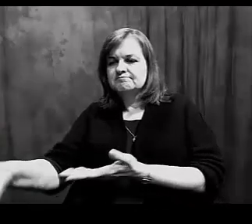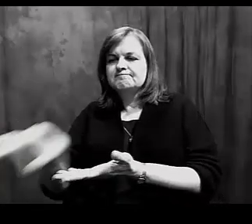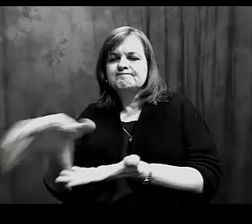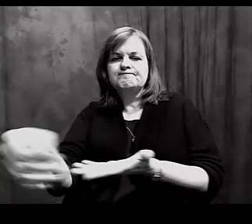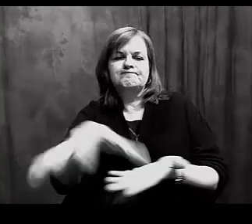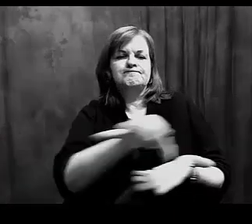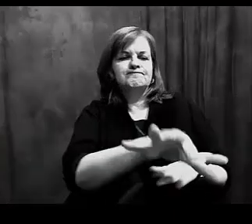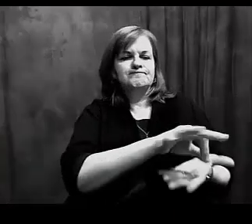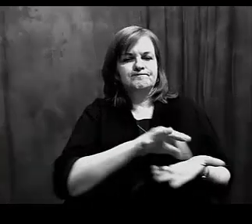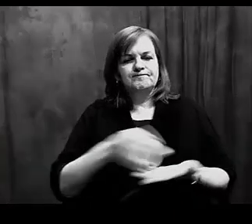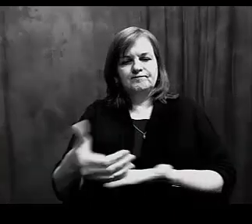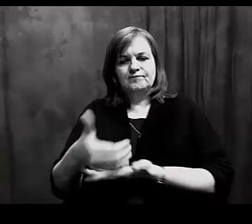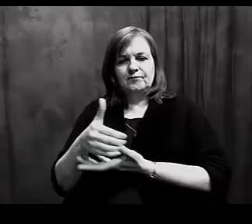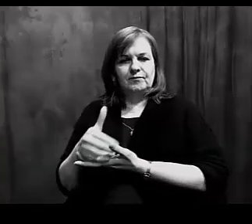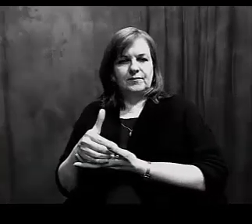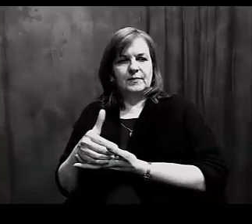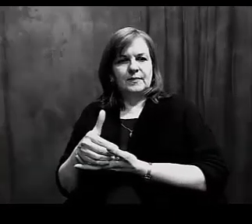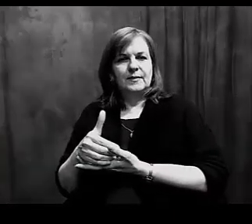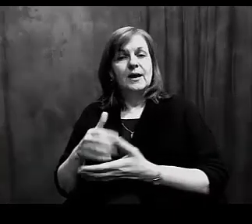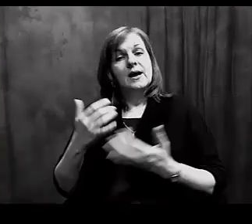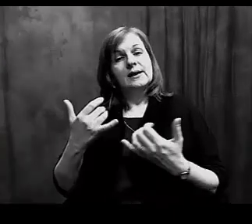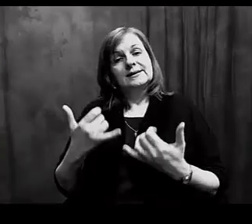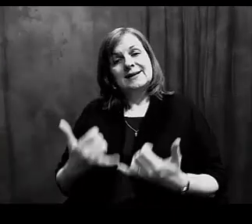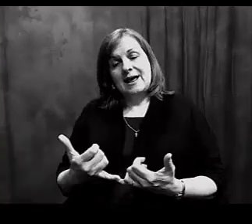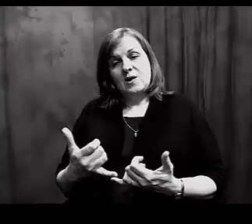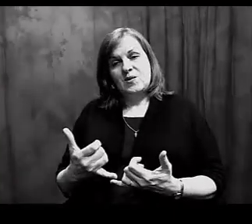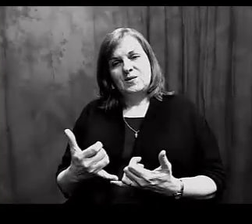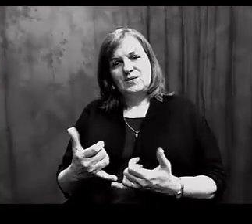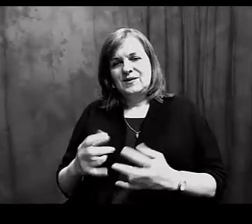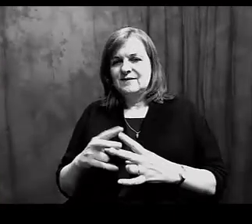and collects samples